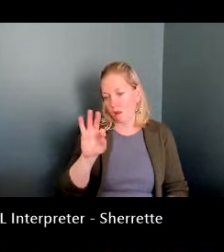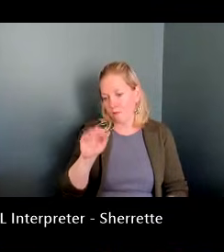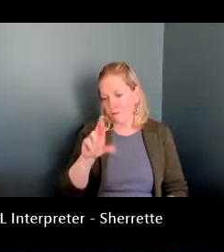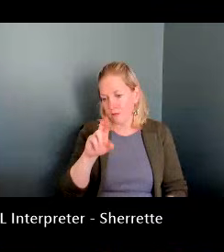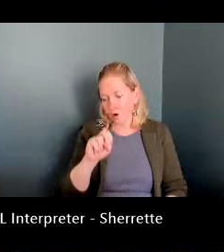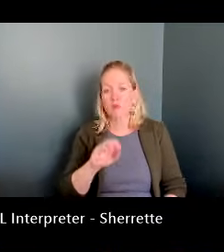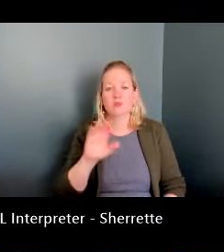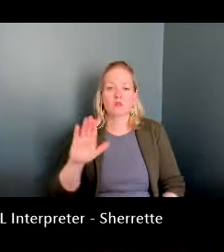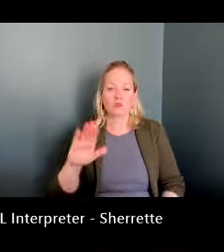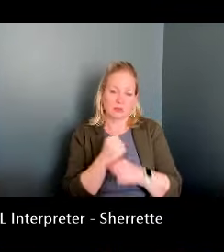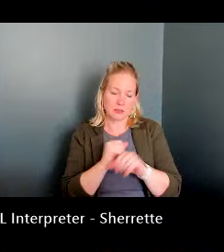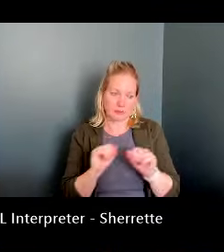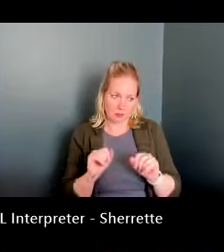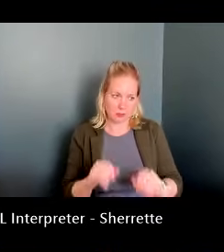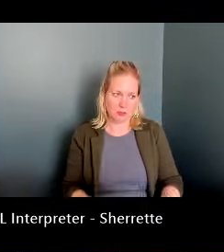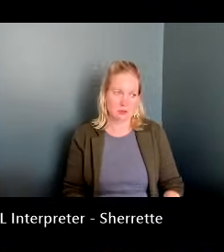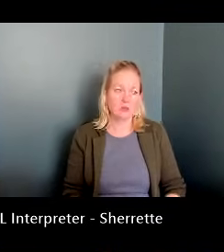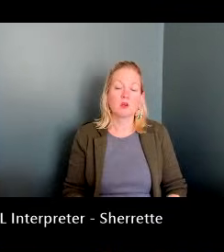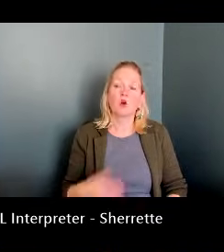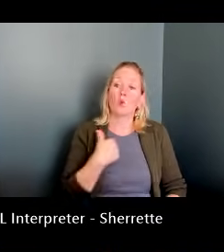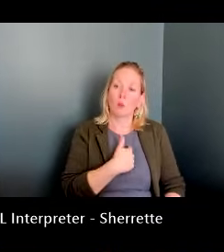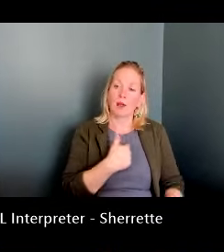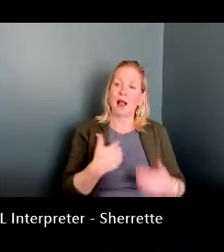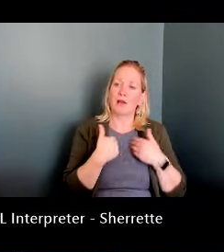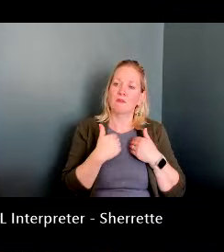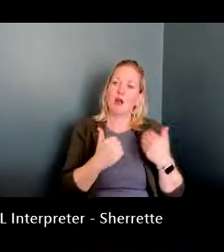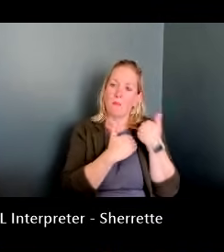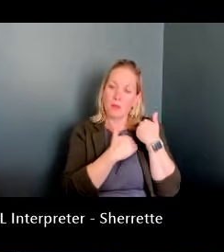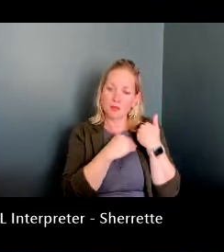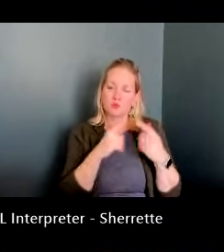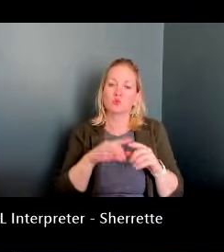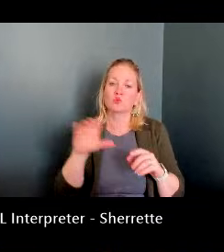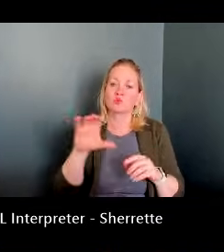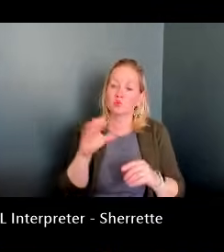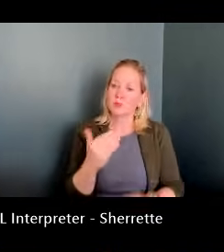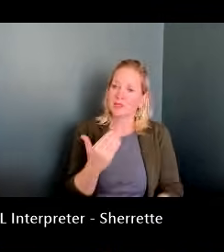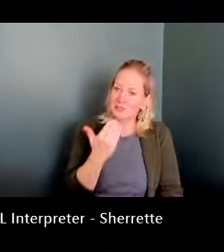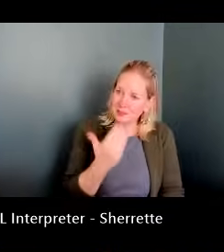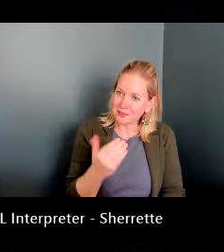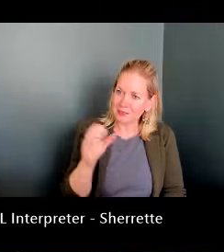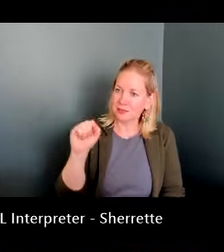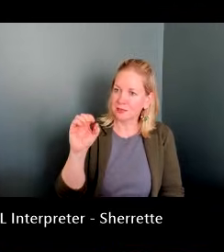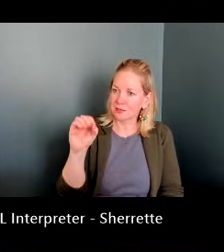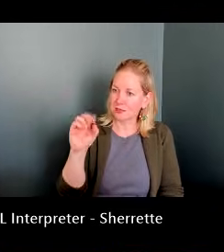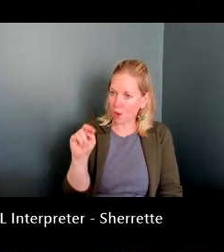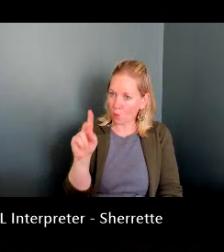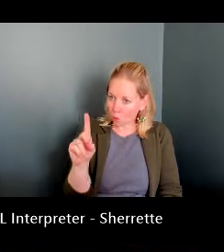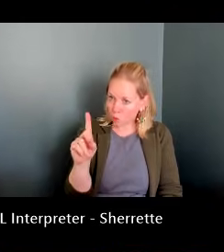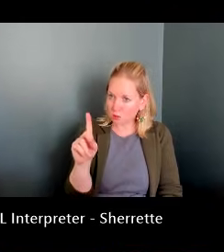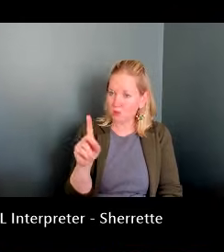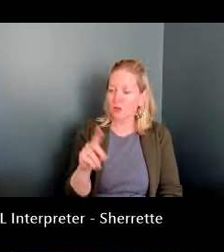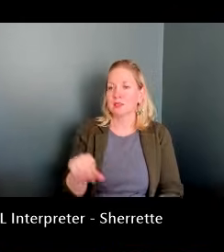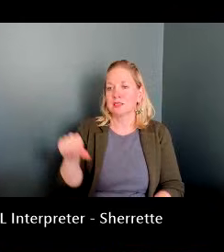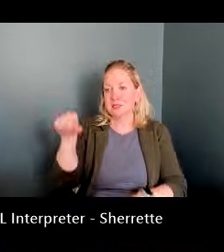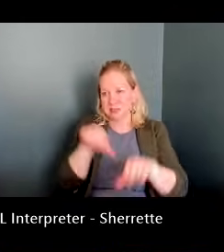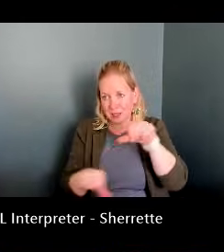We have an obligation to do sound research -- scientifically sound based on reasonable and